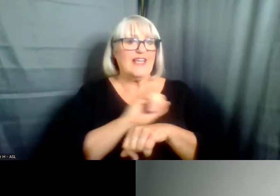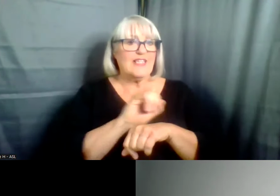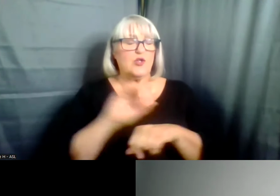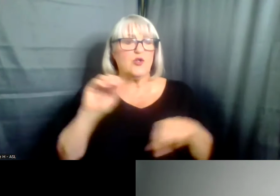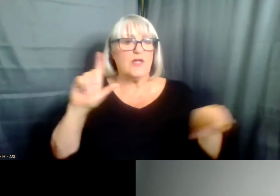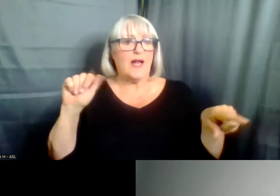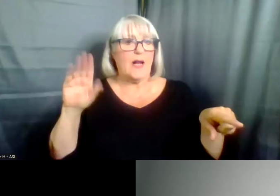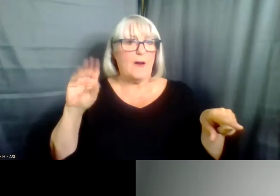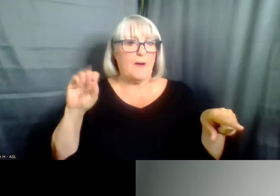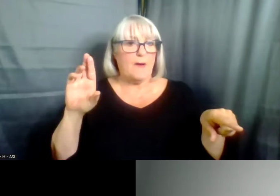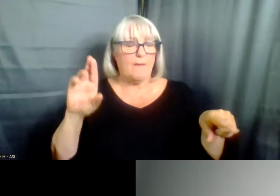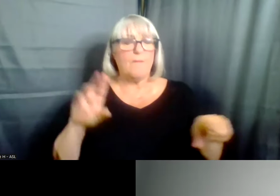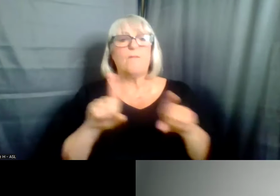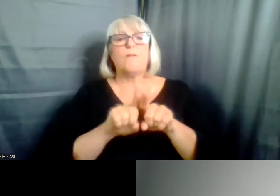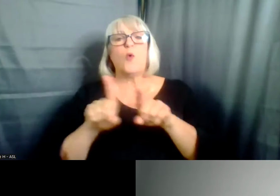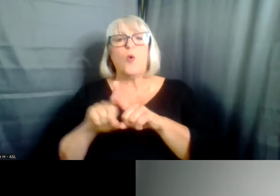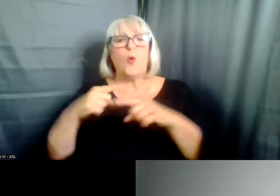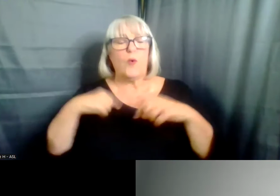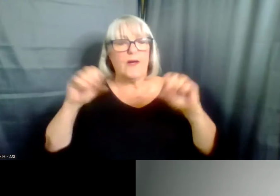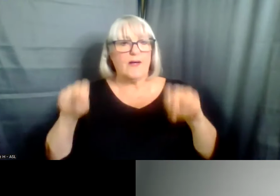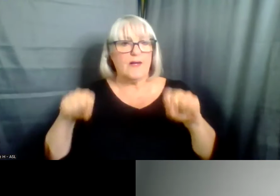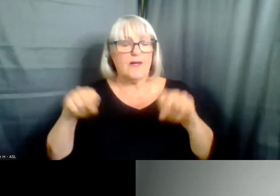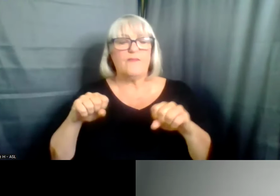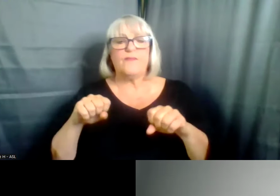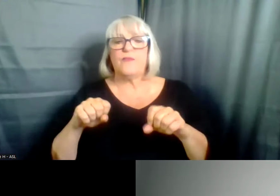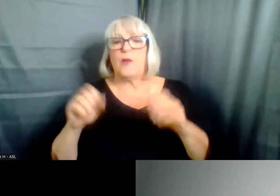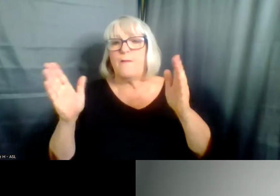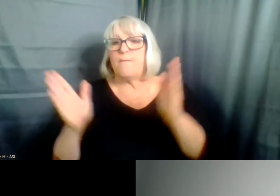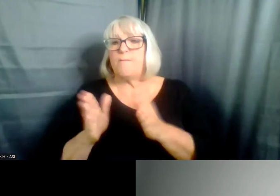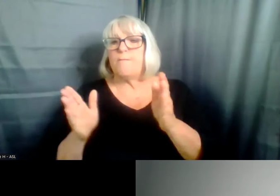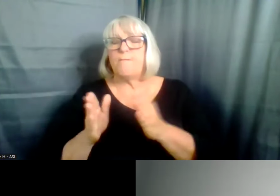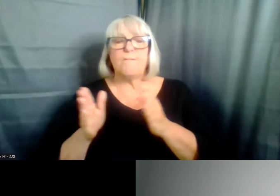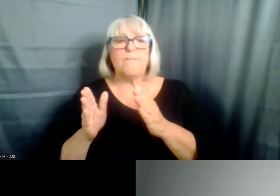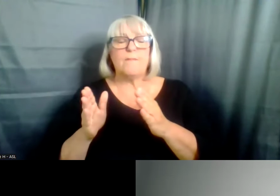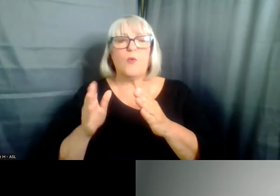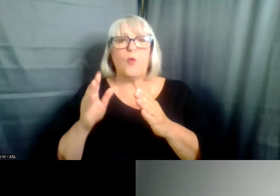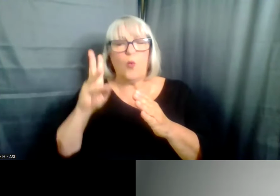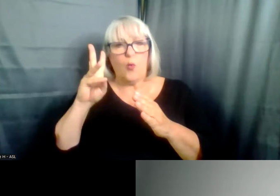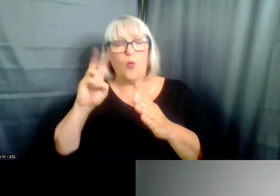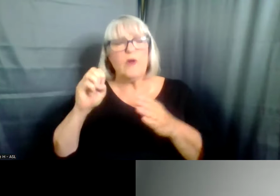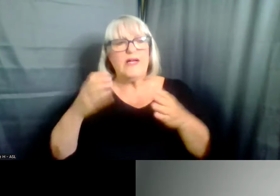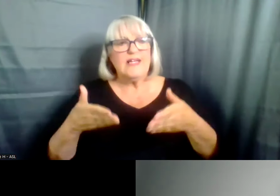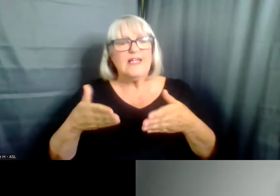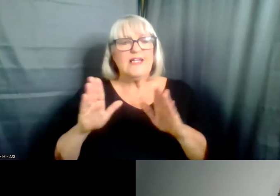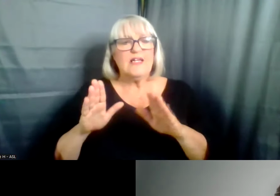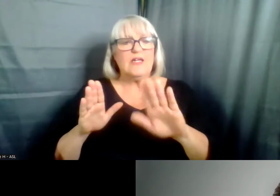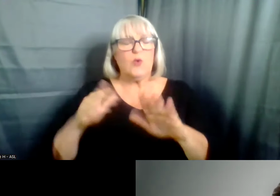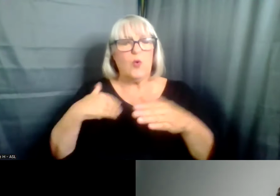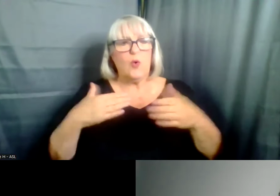We are also authorized as a as a small, excuse me, a small executive